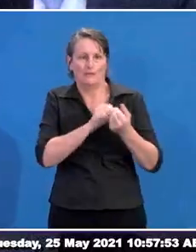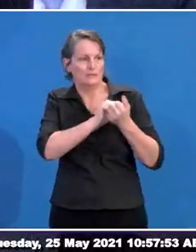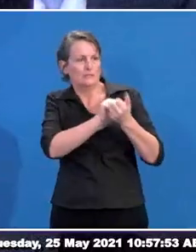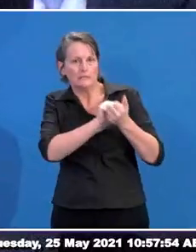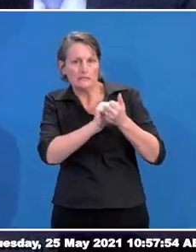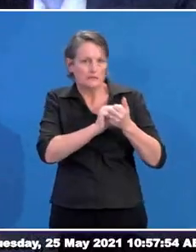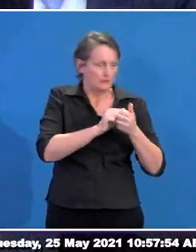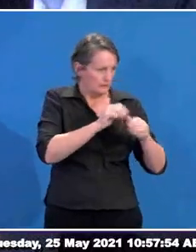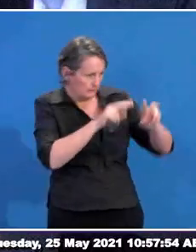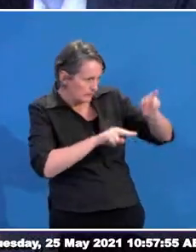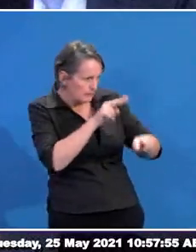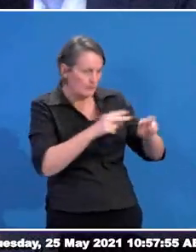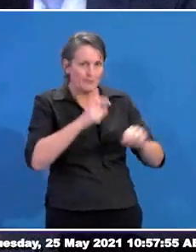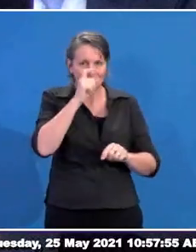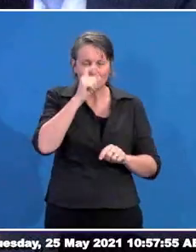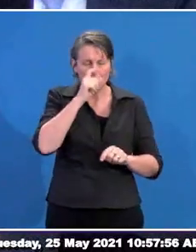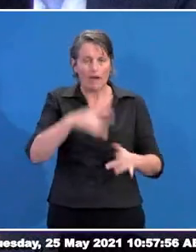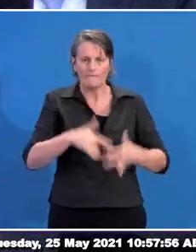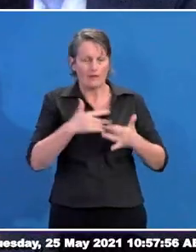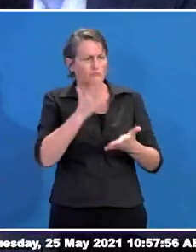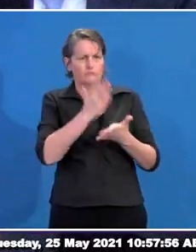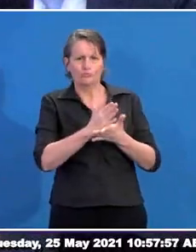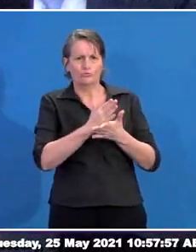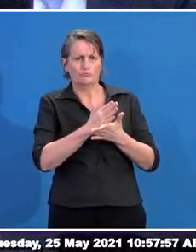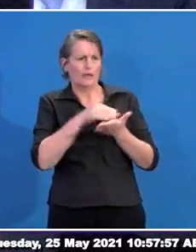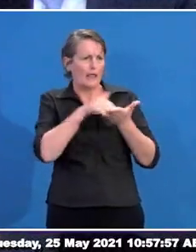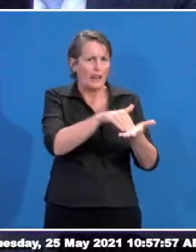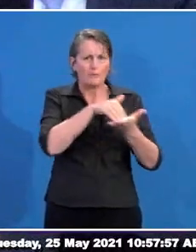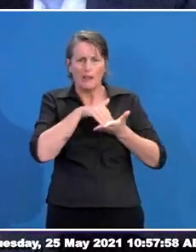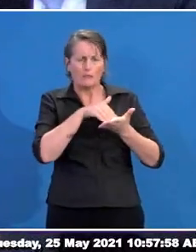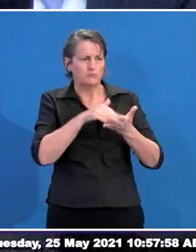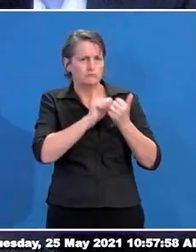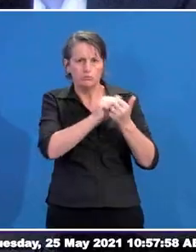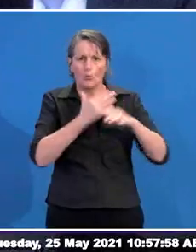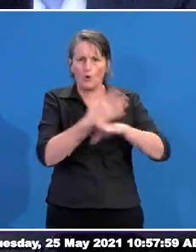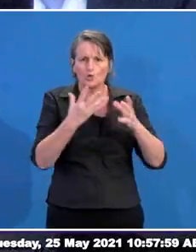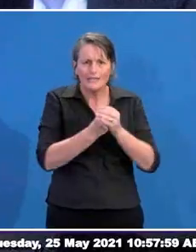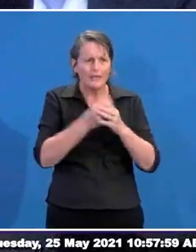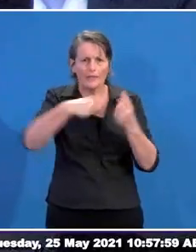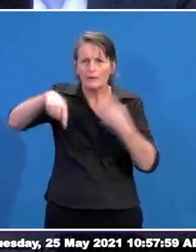between these guys and myself and the doctors and the staff,